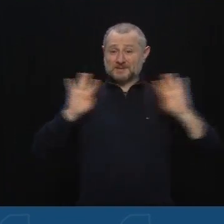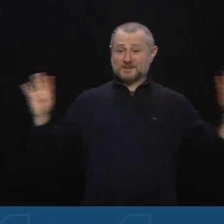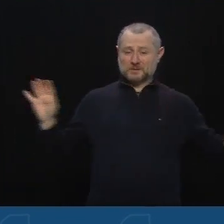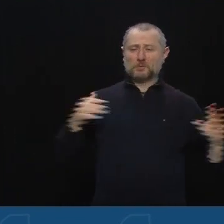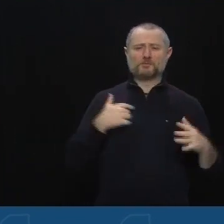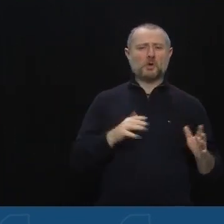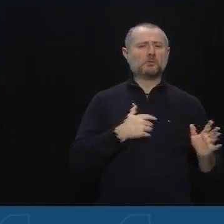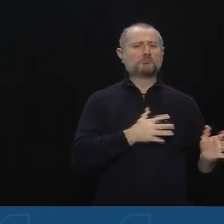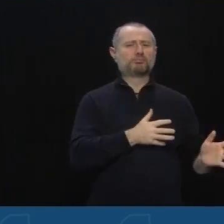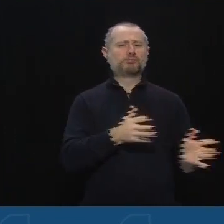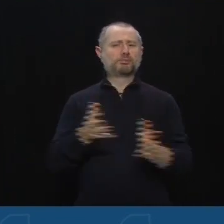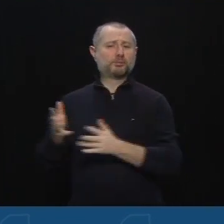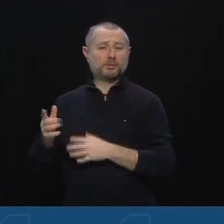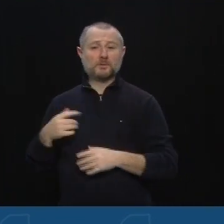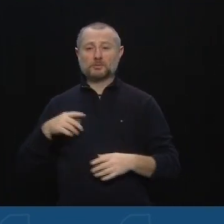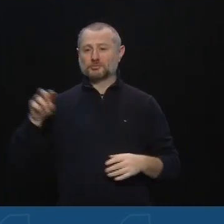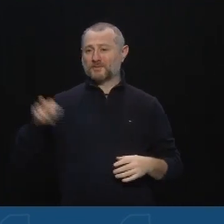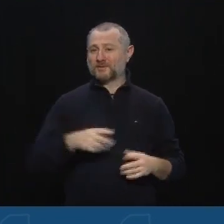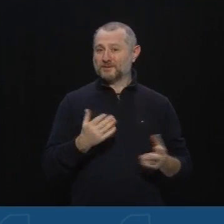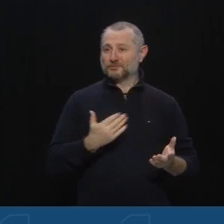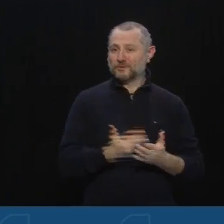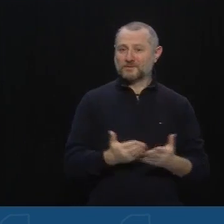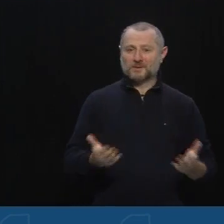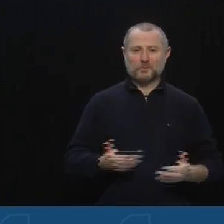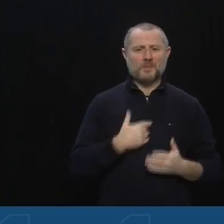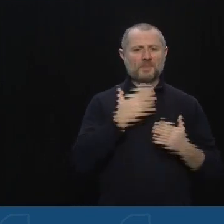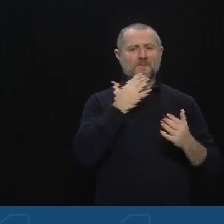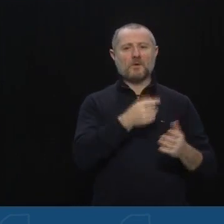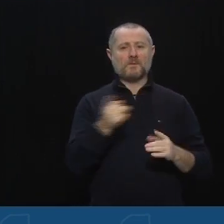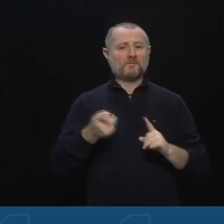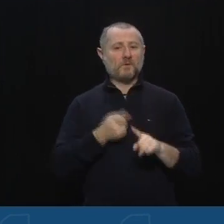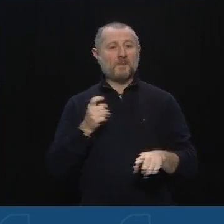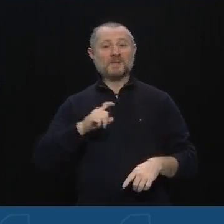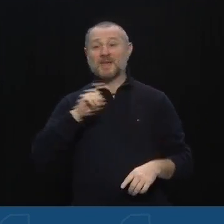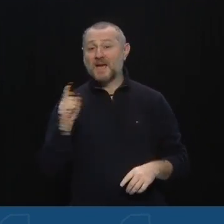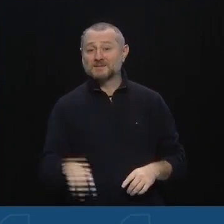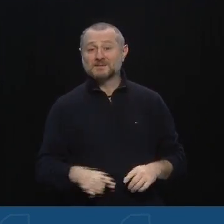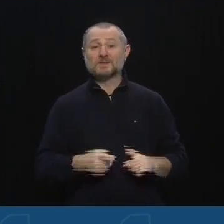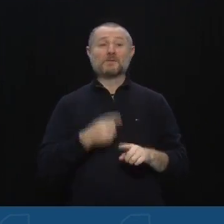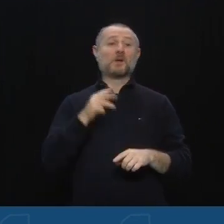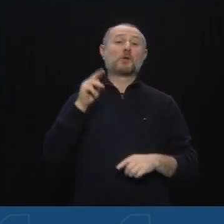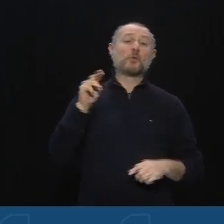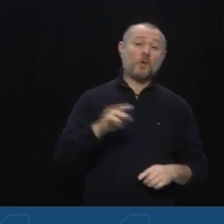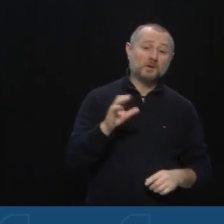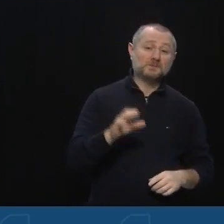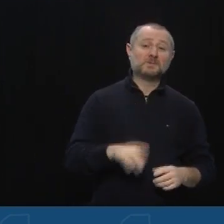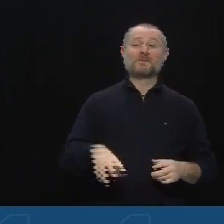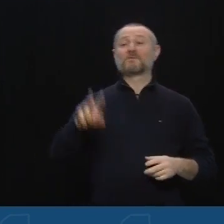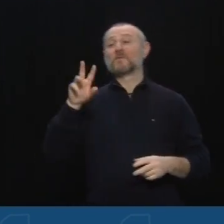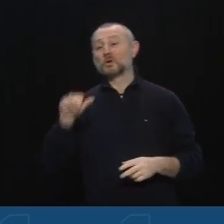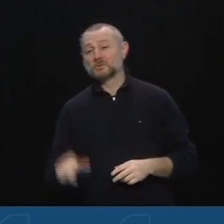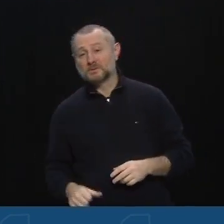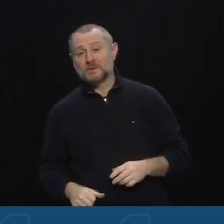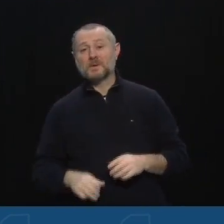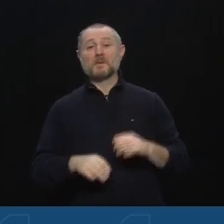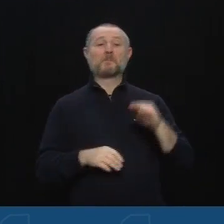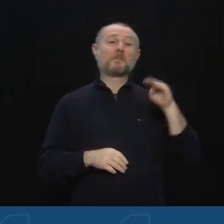FASCINATING INDIVIDUALS BEHIND ME AND I HAD A CHANCE TO SPEAK TO PEOPLE WHO HAVE TRAVELED HERE. I WANT TO THANK THEM FOR COMING